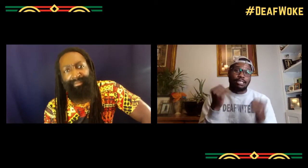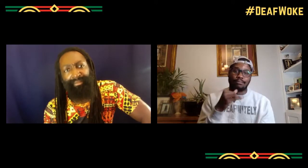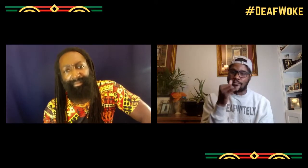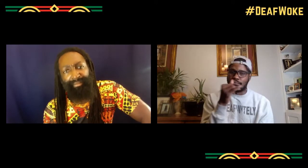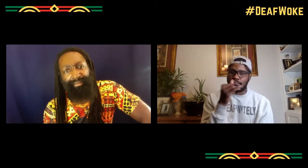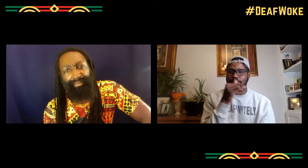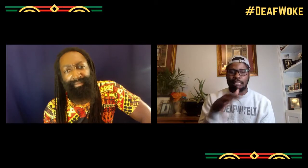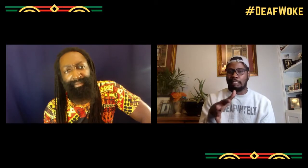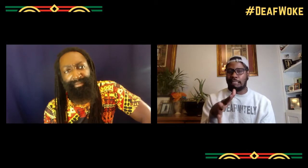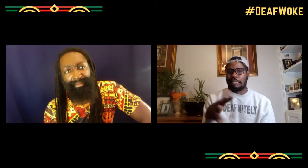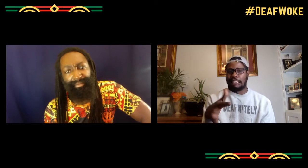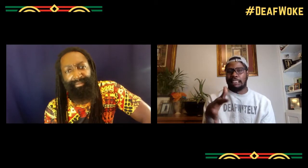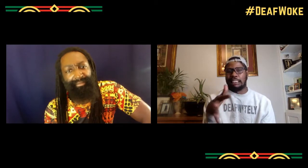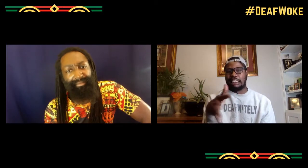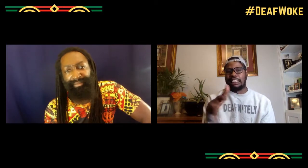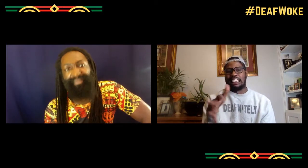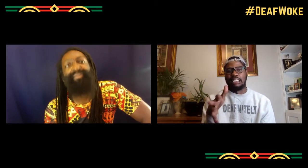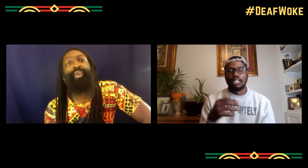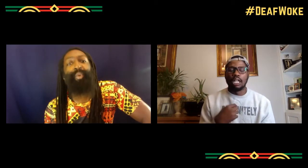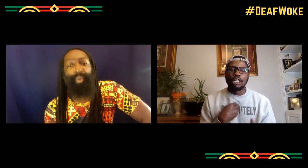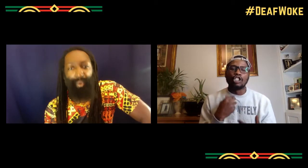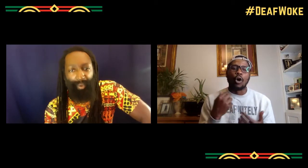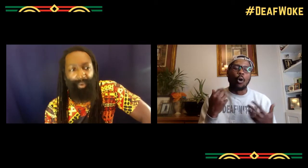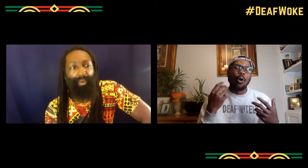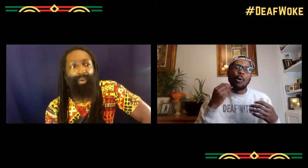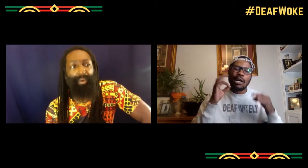you know, during my time, you know, my sign language was shaky.